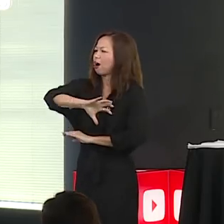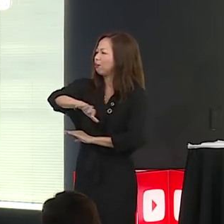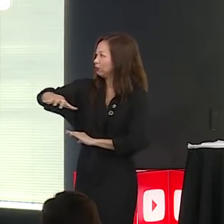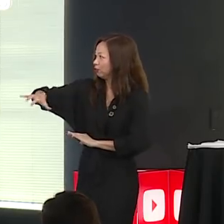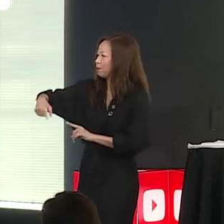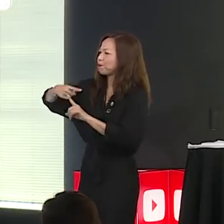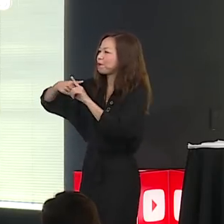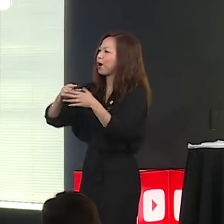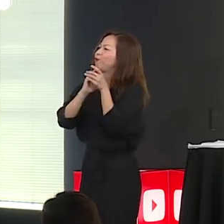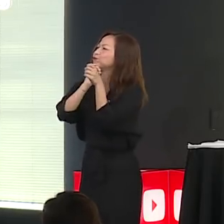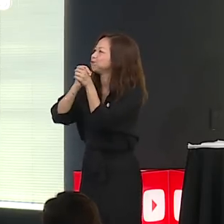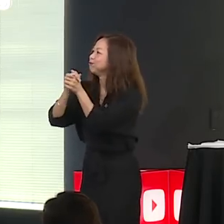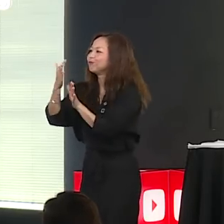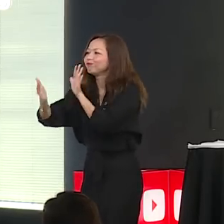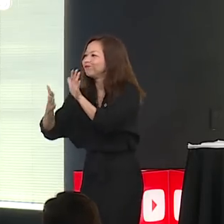Brama Kumar, councilor.